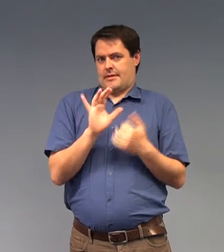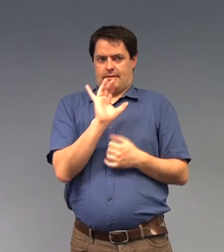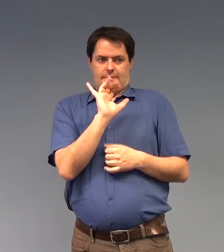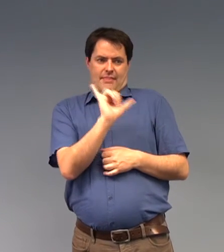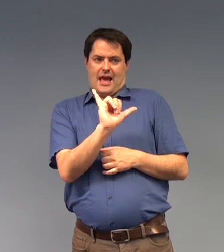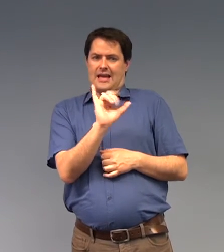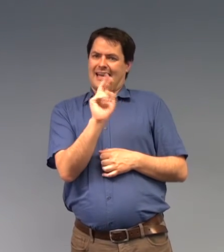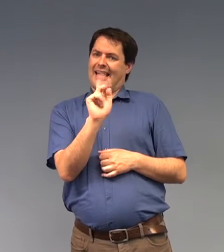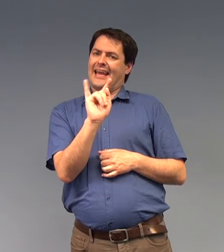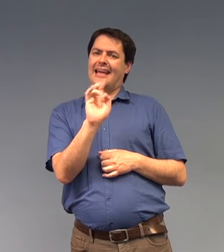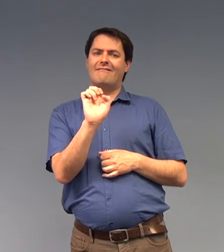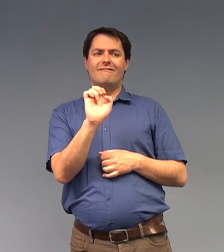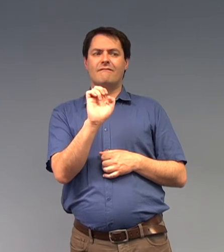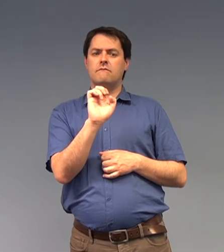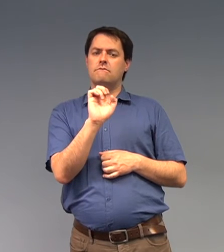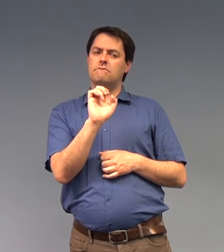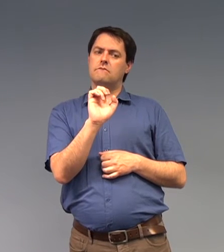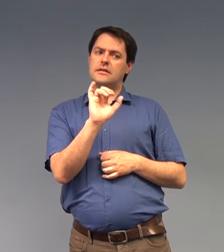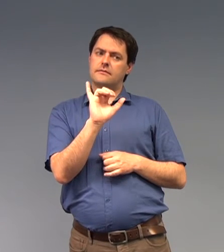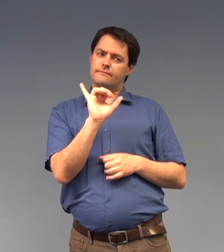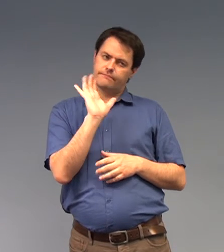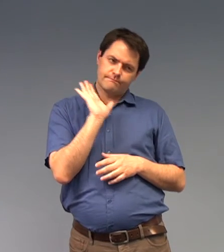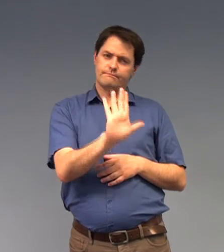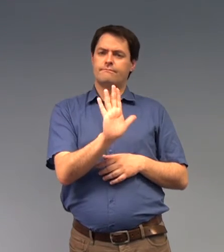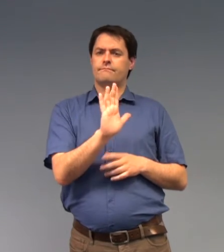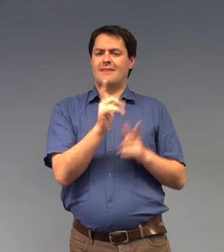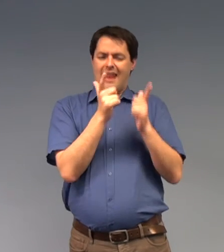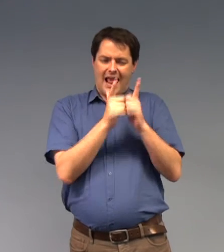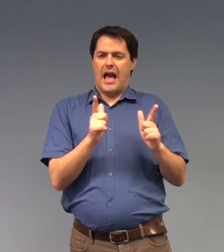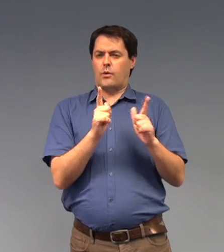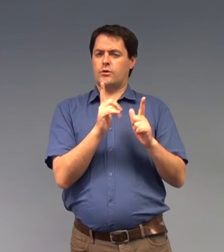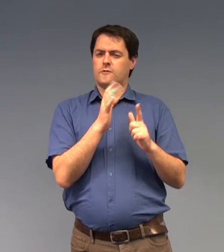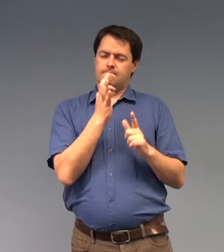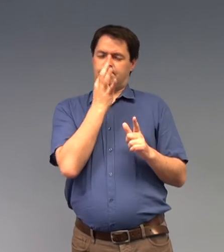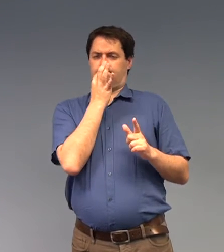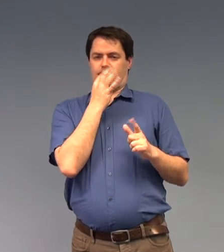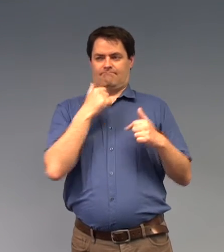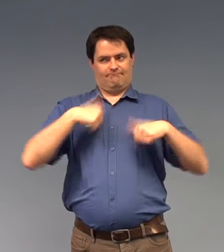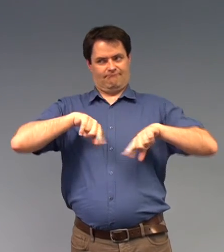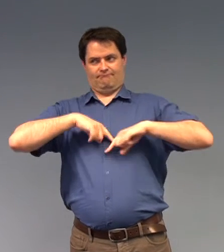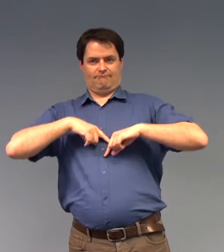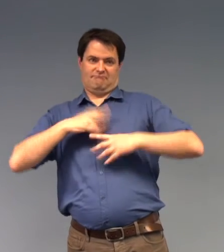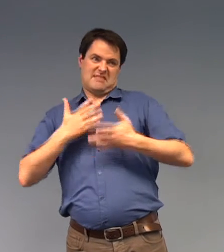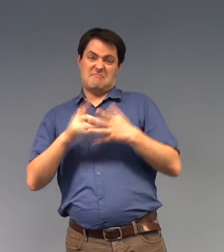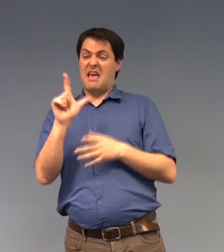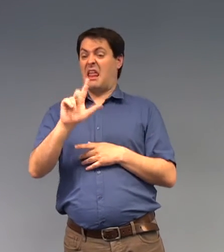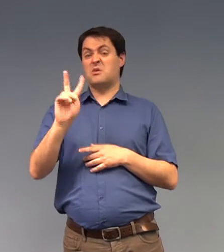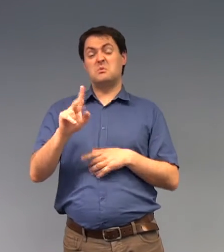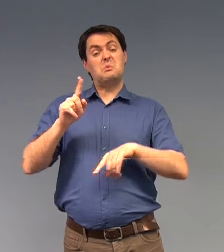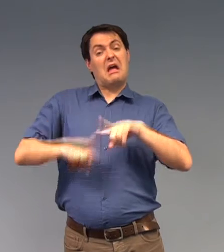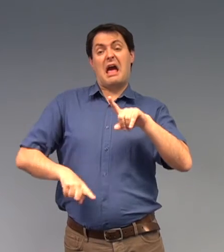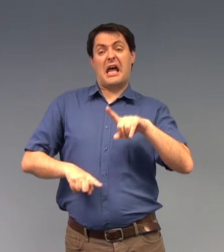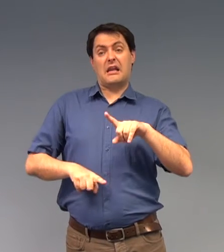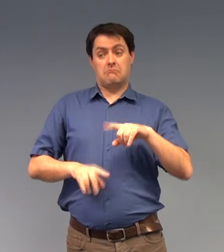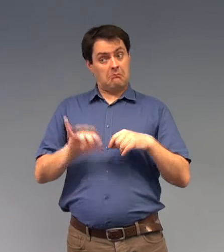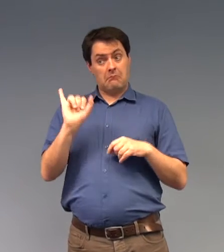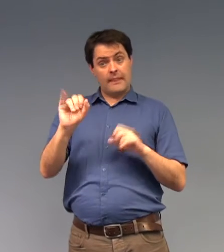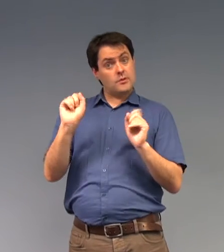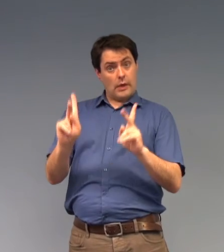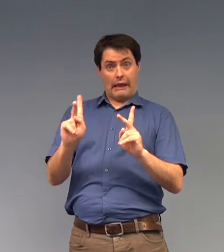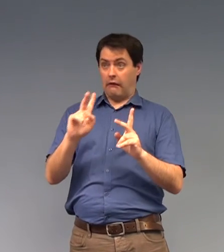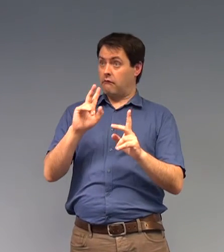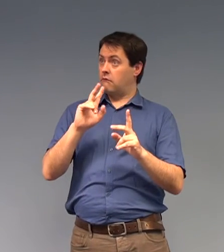So, we saw complex ways of information being related together via prosody